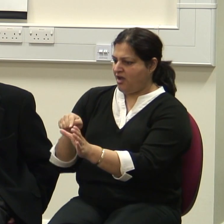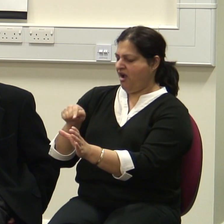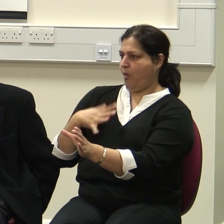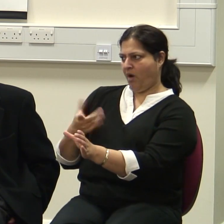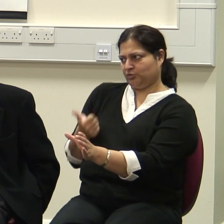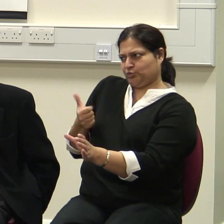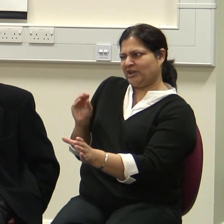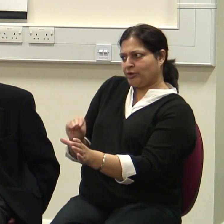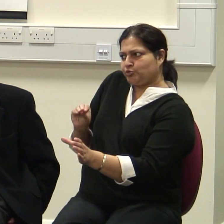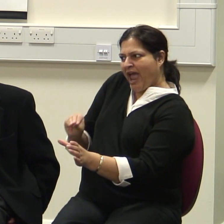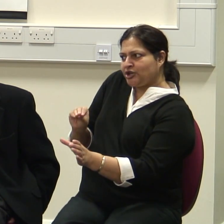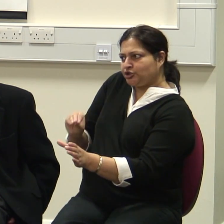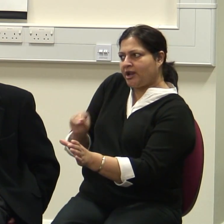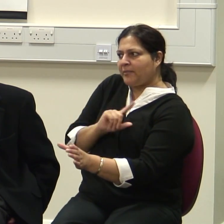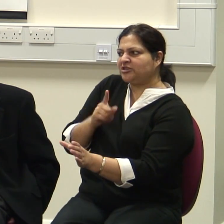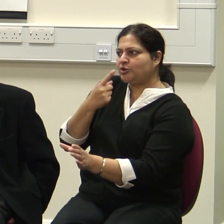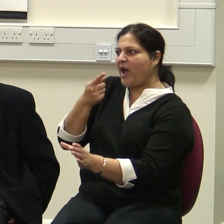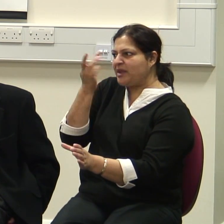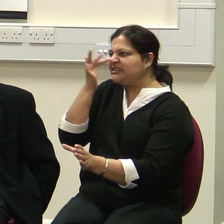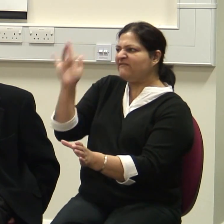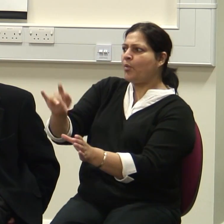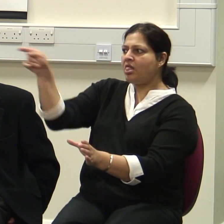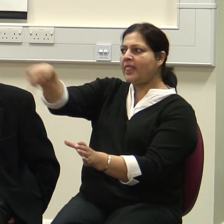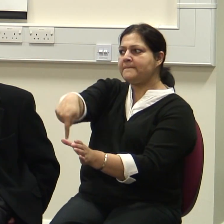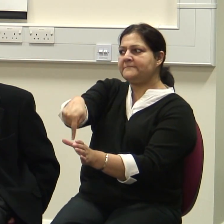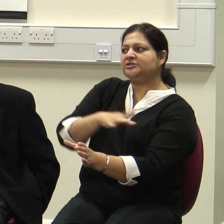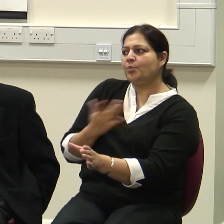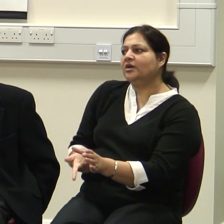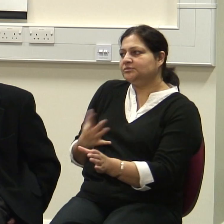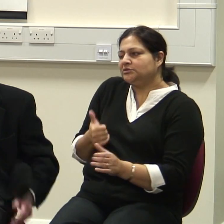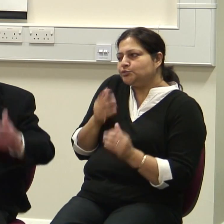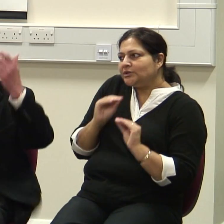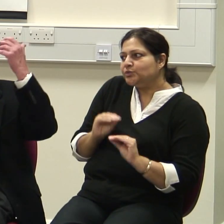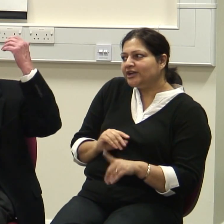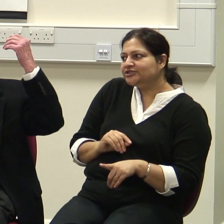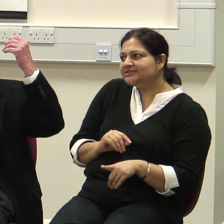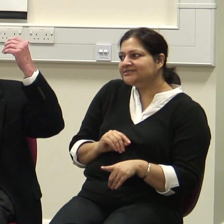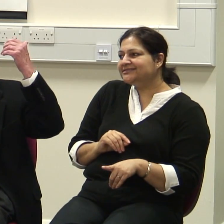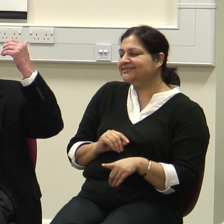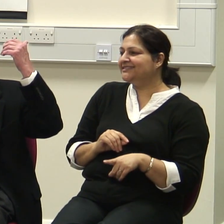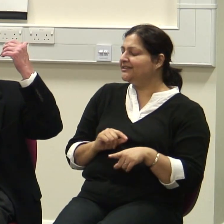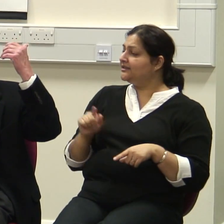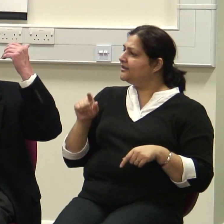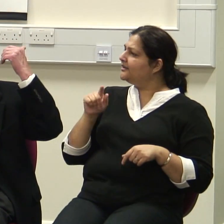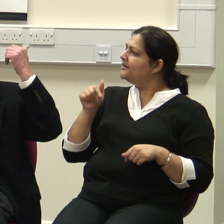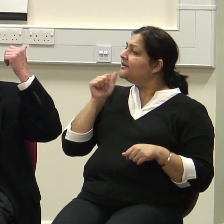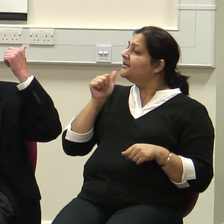they cannot be too easily fooled, misled. Why did all these people stand in line for